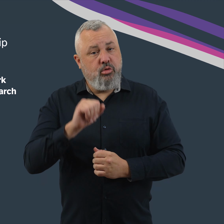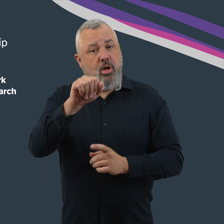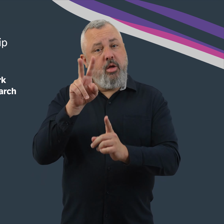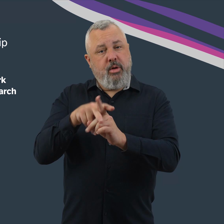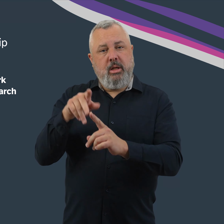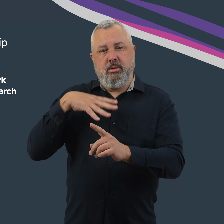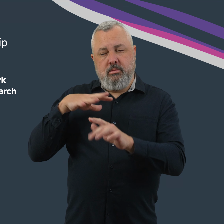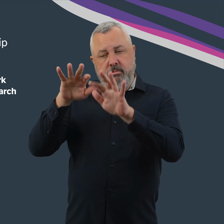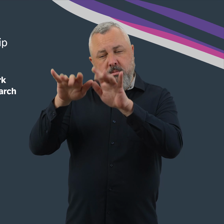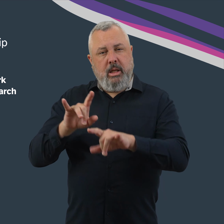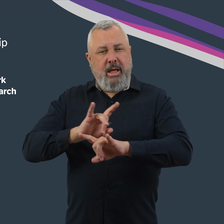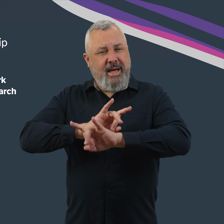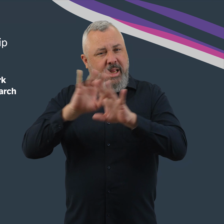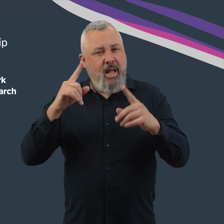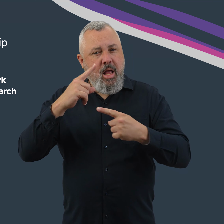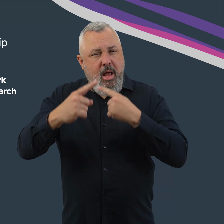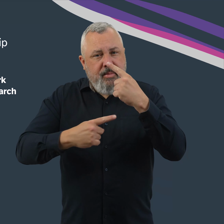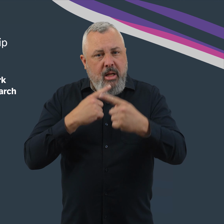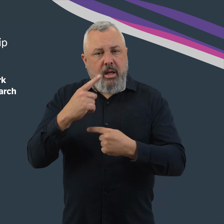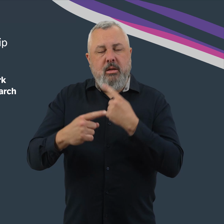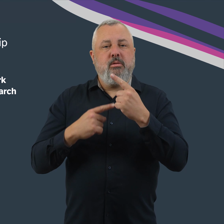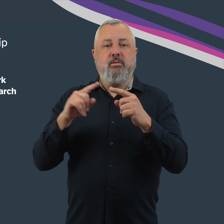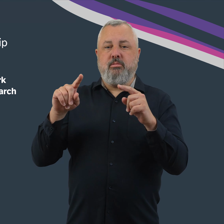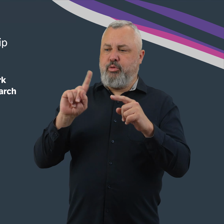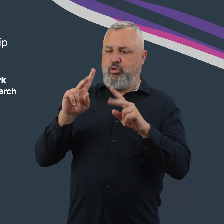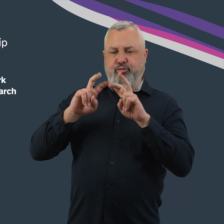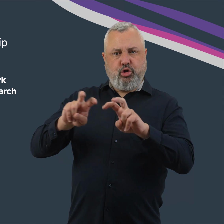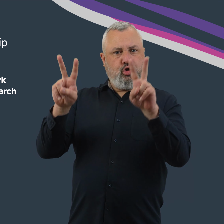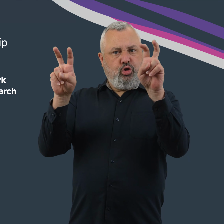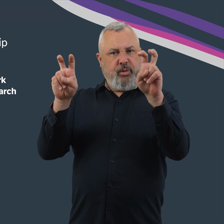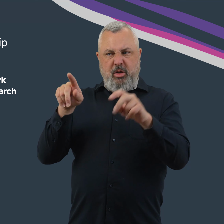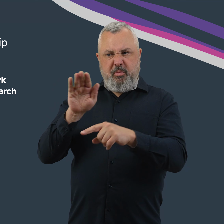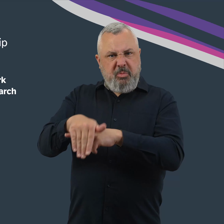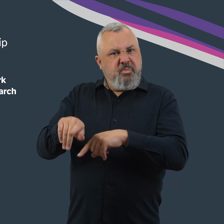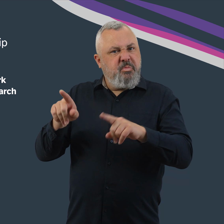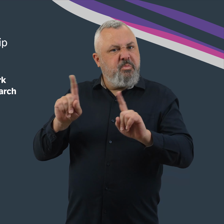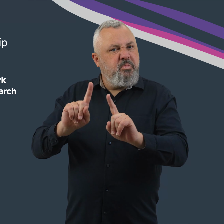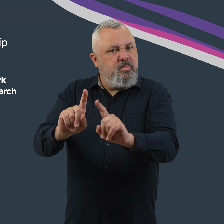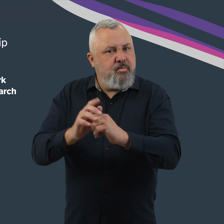Outline in your application: What is the research topic you are working on?